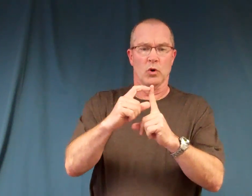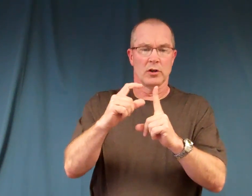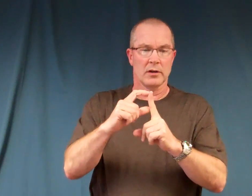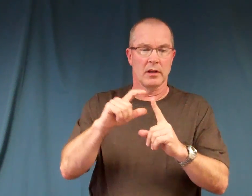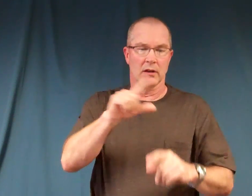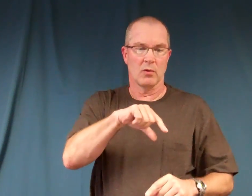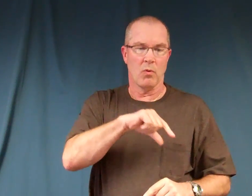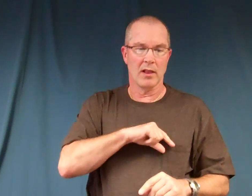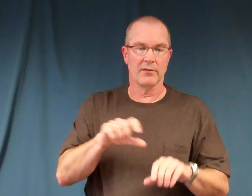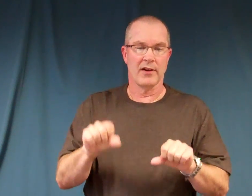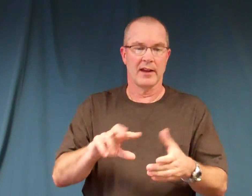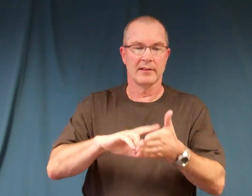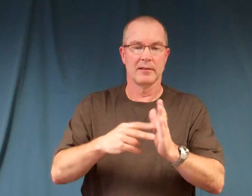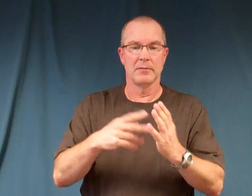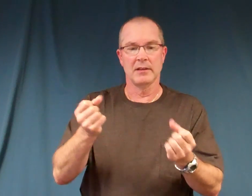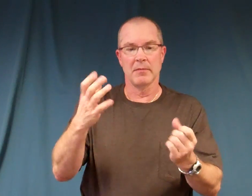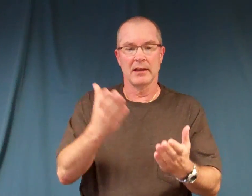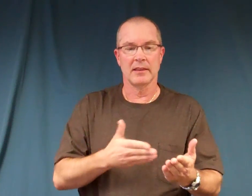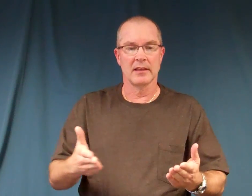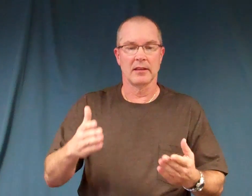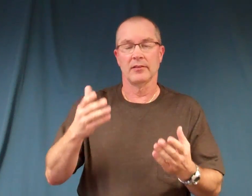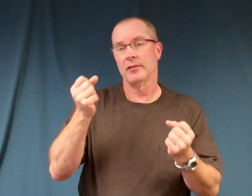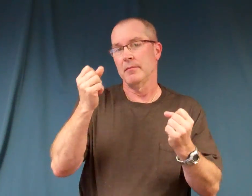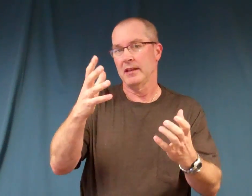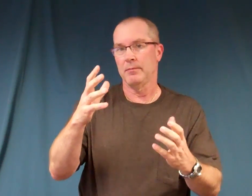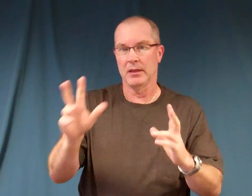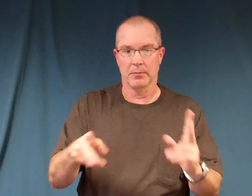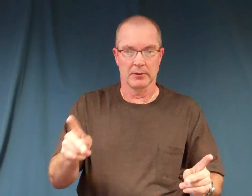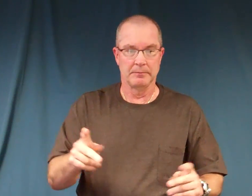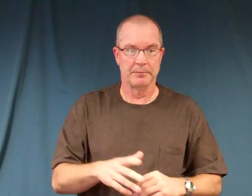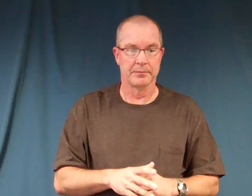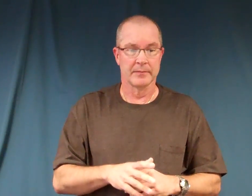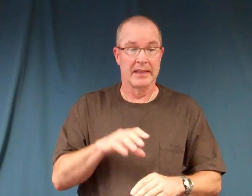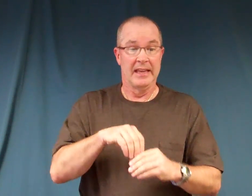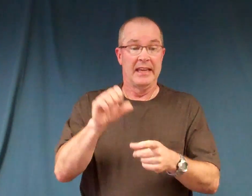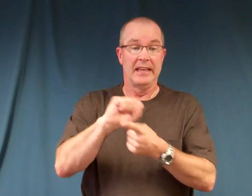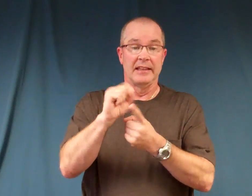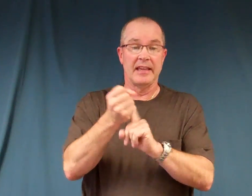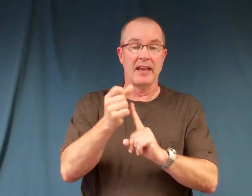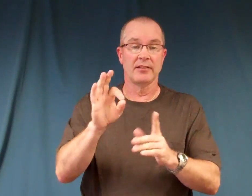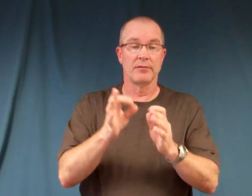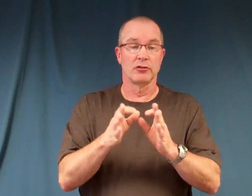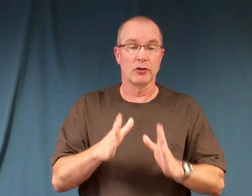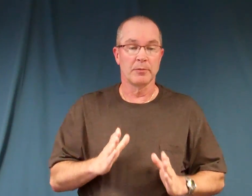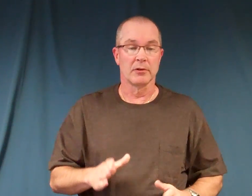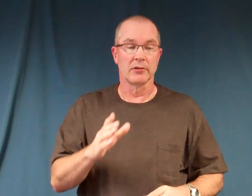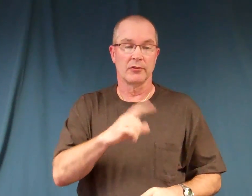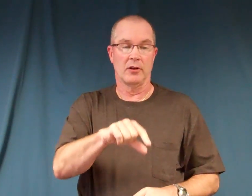The word “qualified” can mean many things to many people. In the case of interpreters,